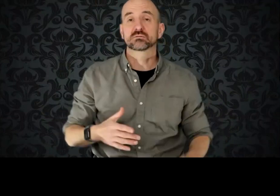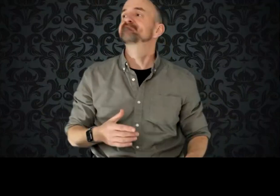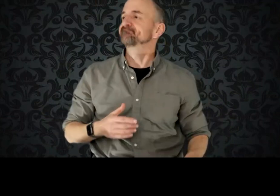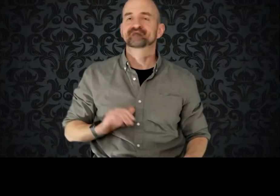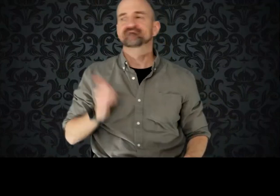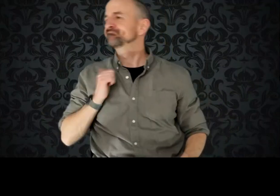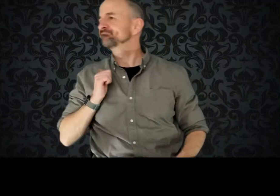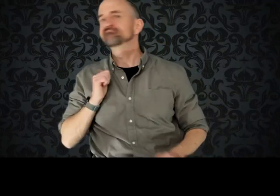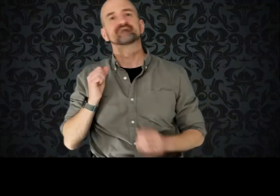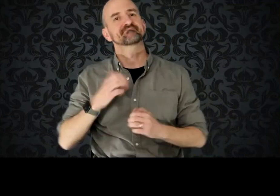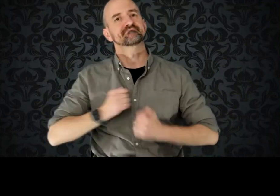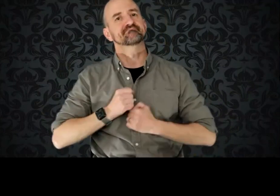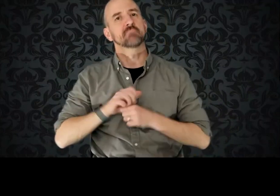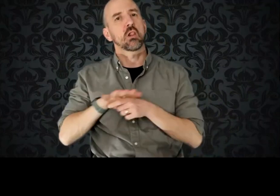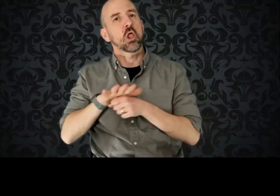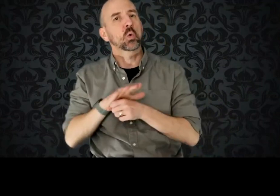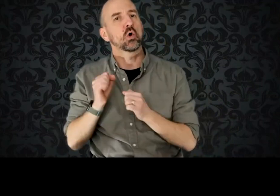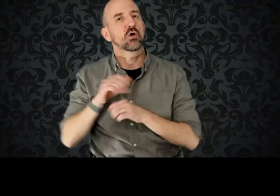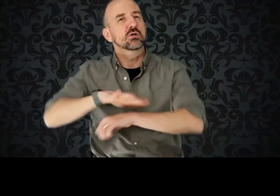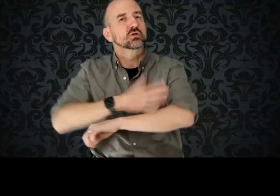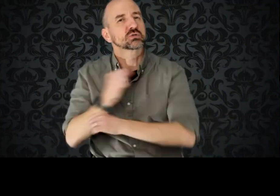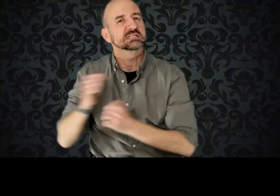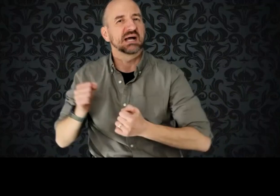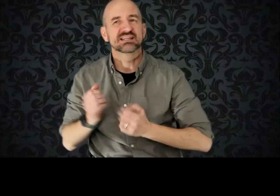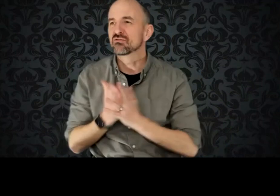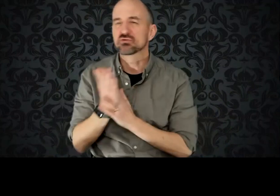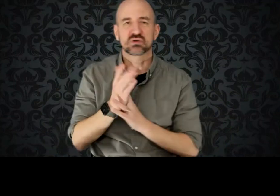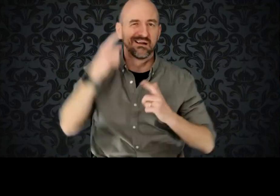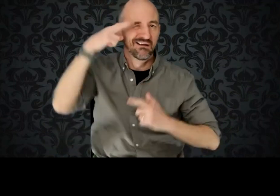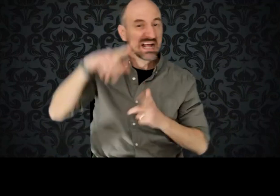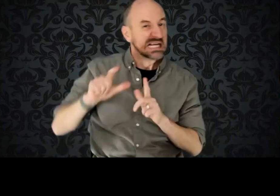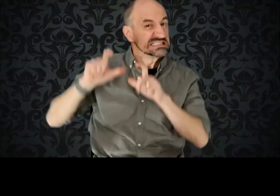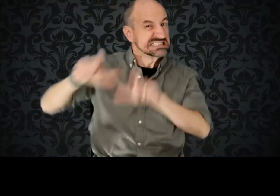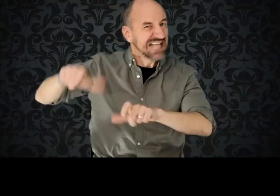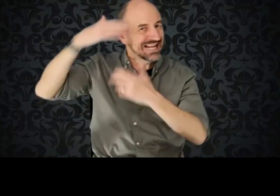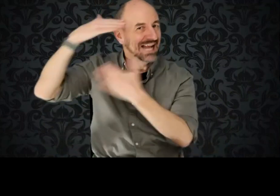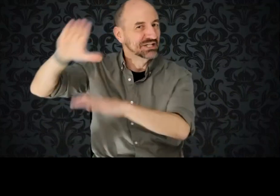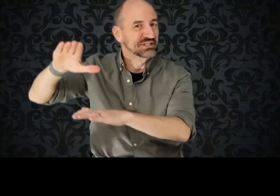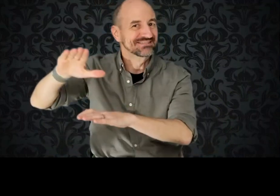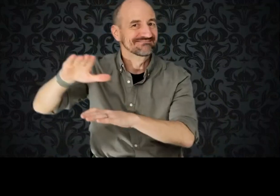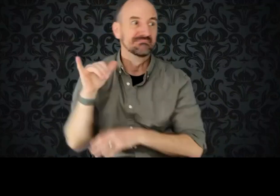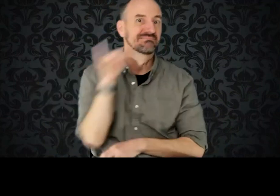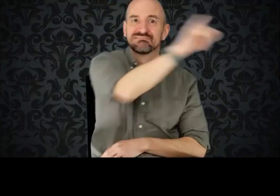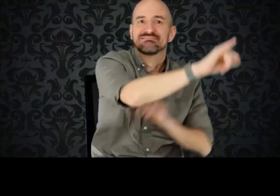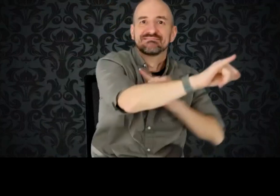really adventurous and groans of birds.-- Grown sunbeds. We might be more conscious of the green spaces, for those much